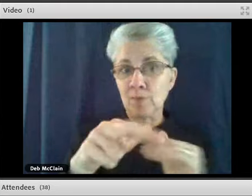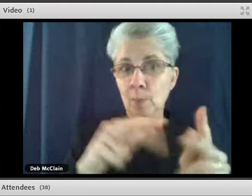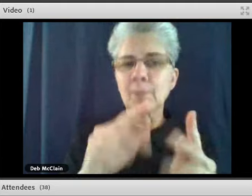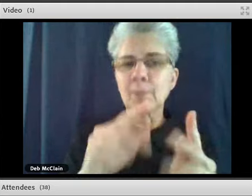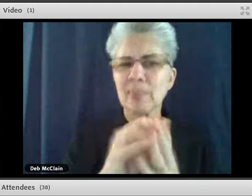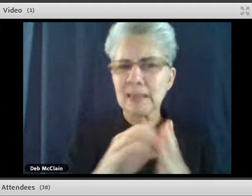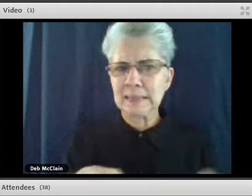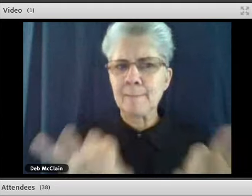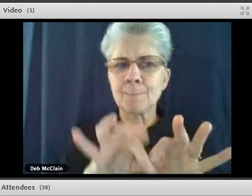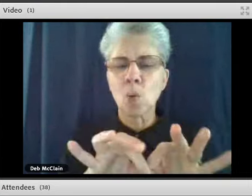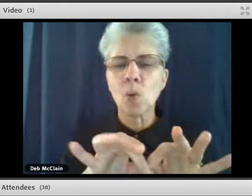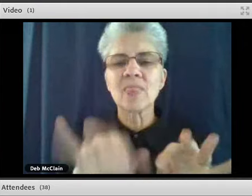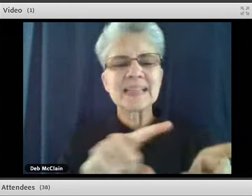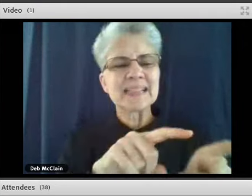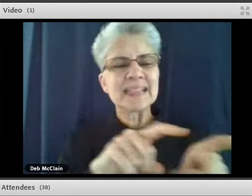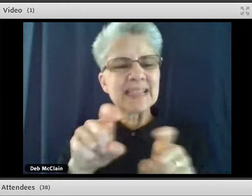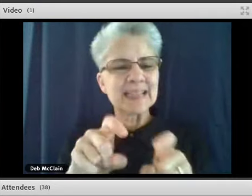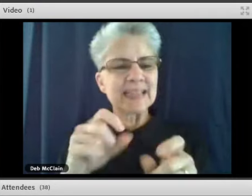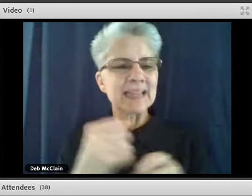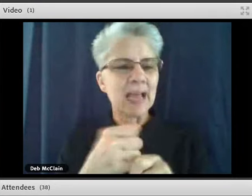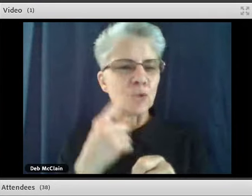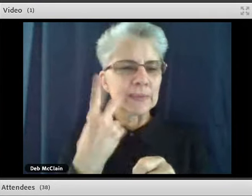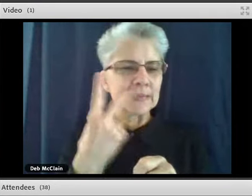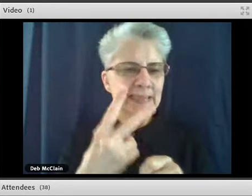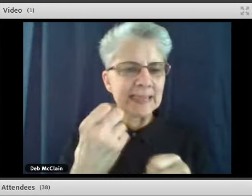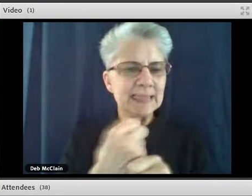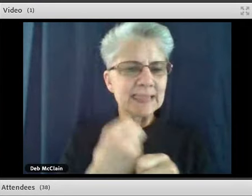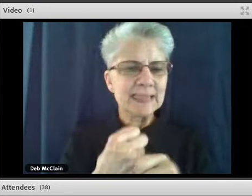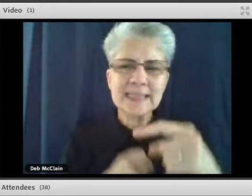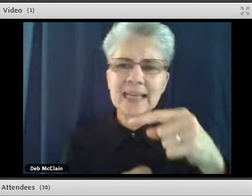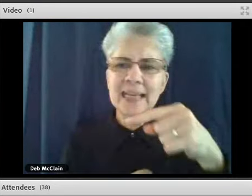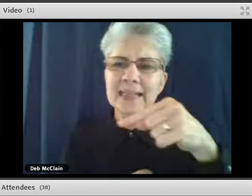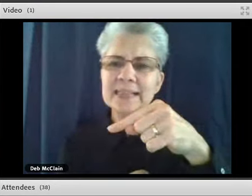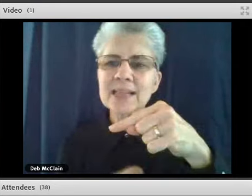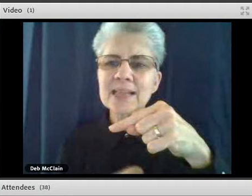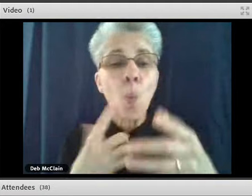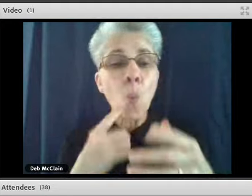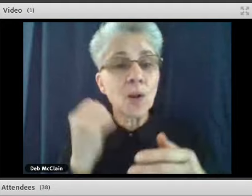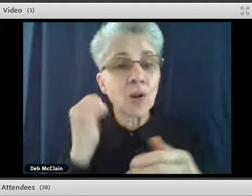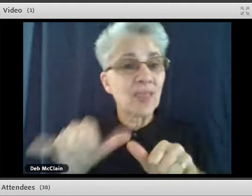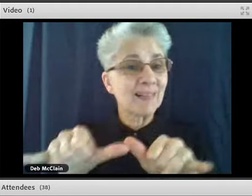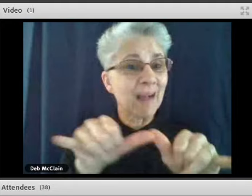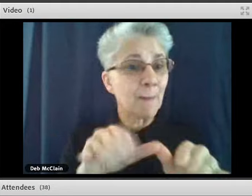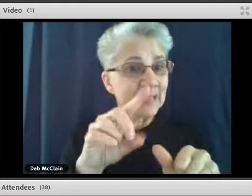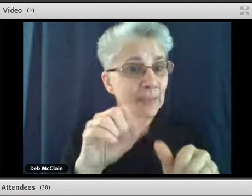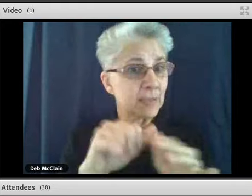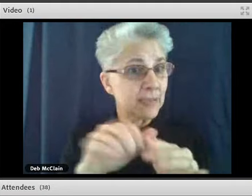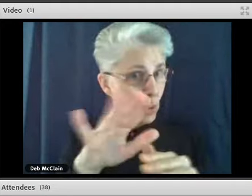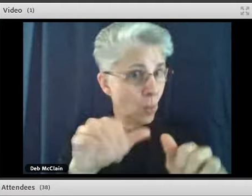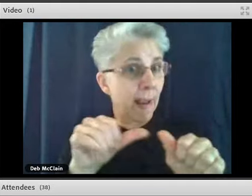This -- again, this is the census data. And you can run statistics. You can see what are the common disabilities in your area.